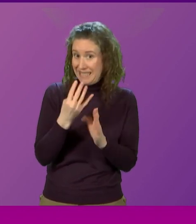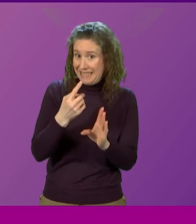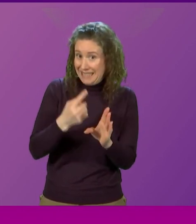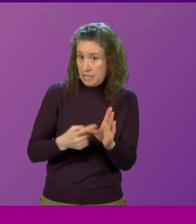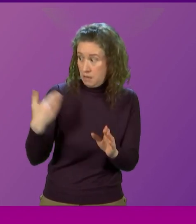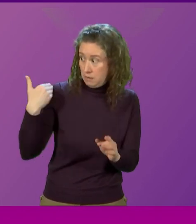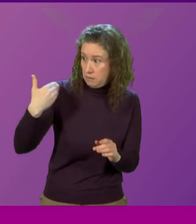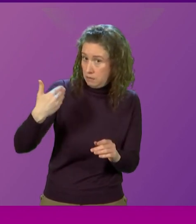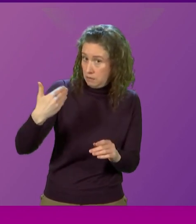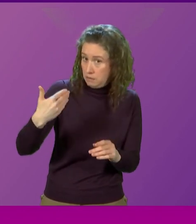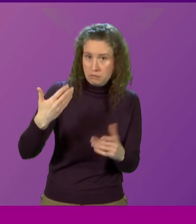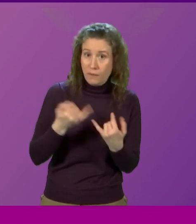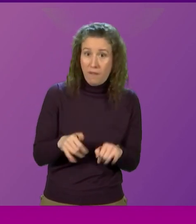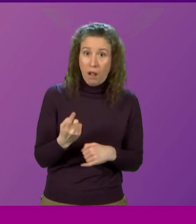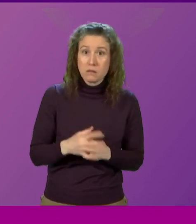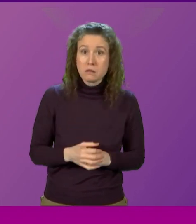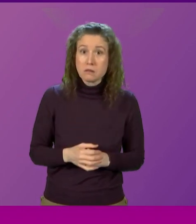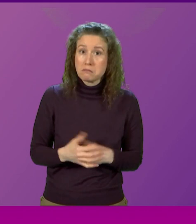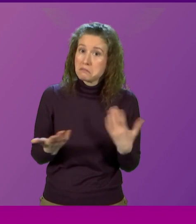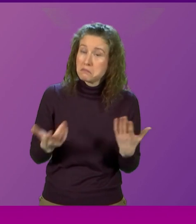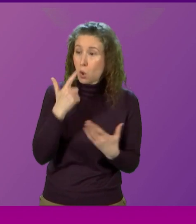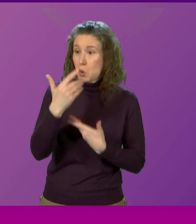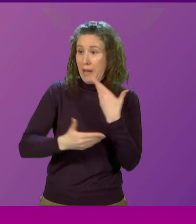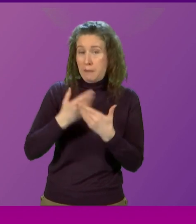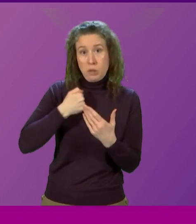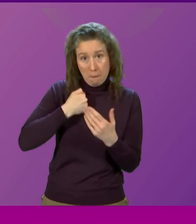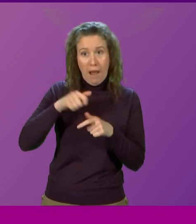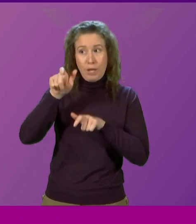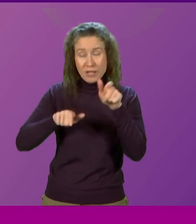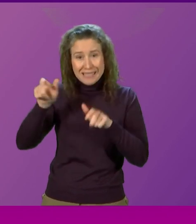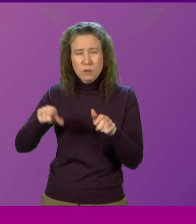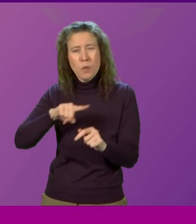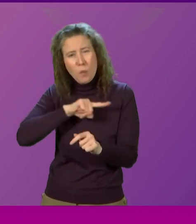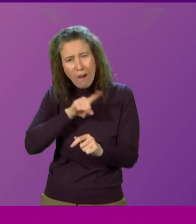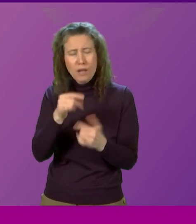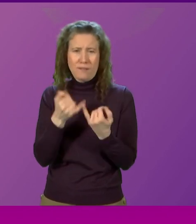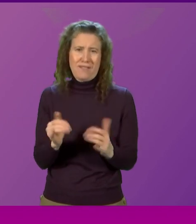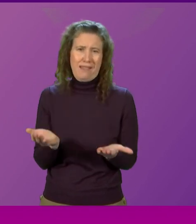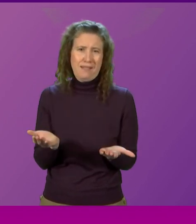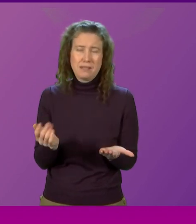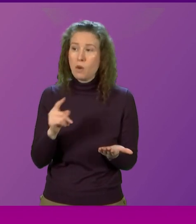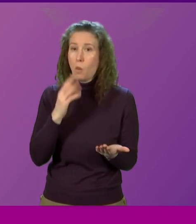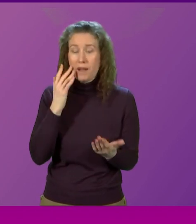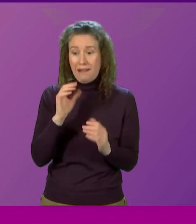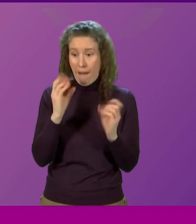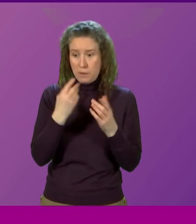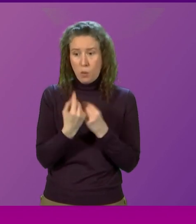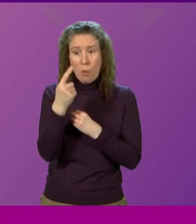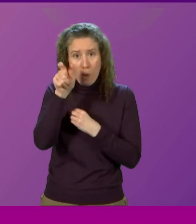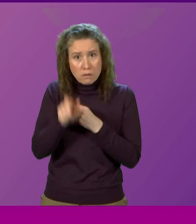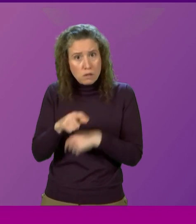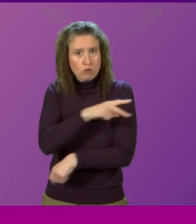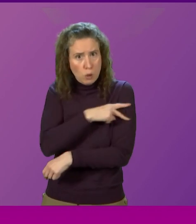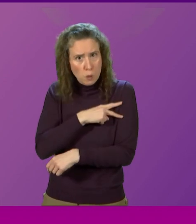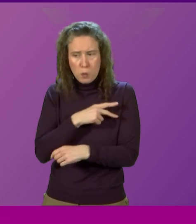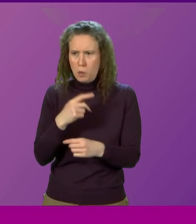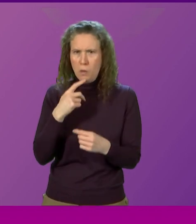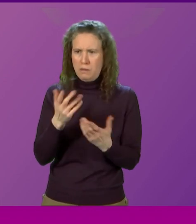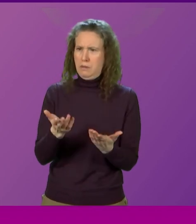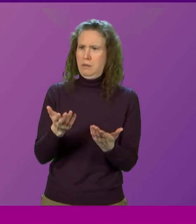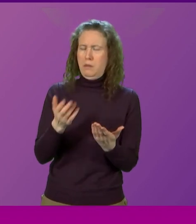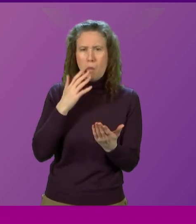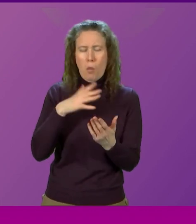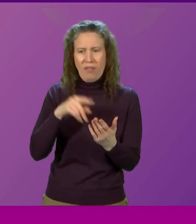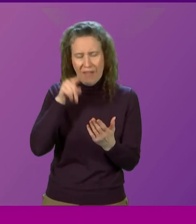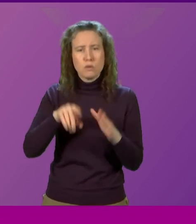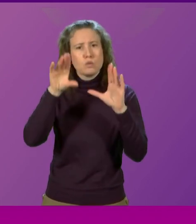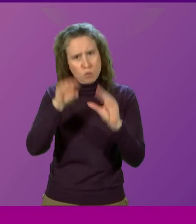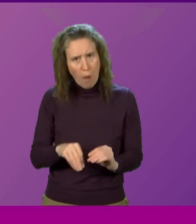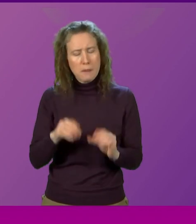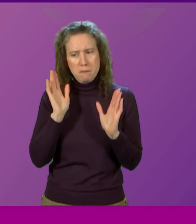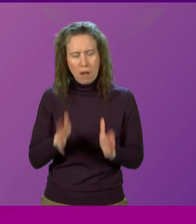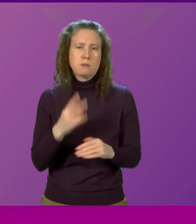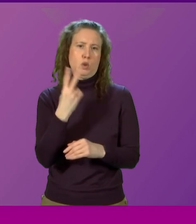policy.”—